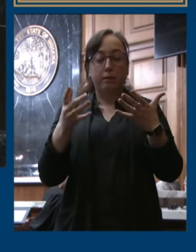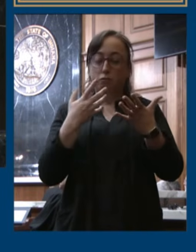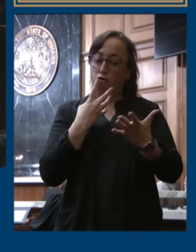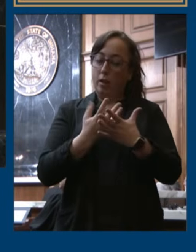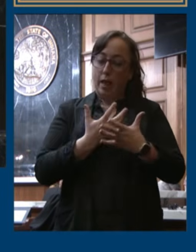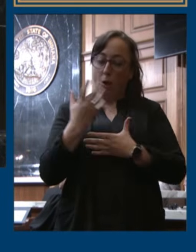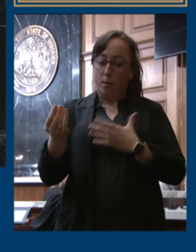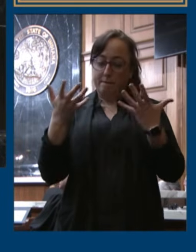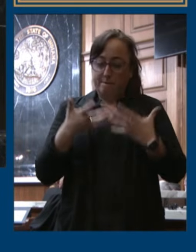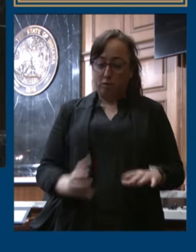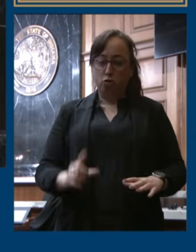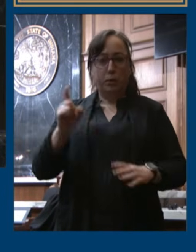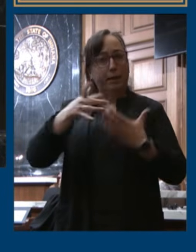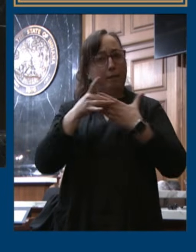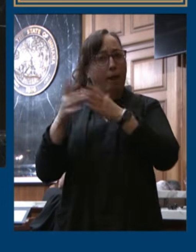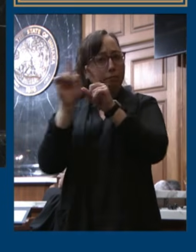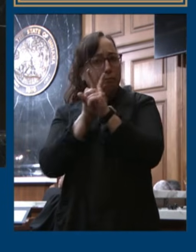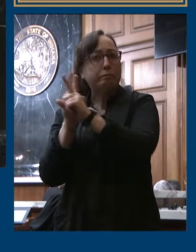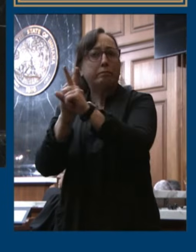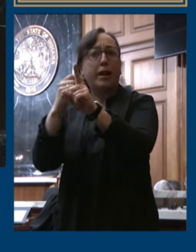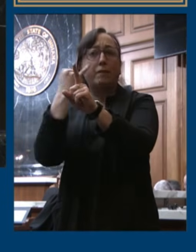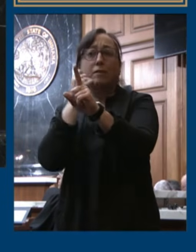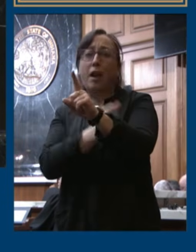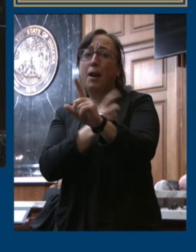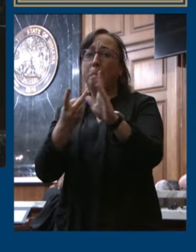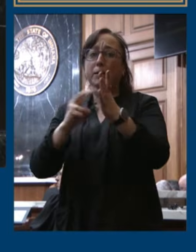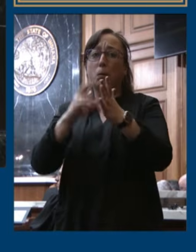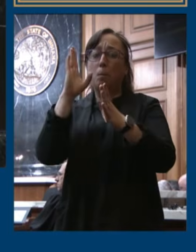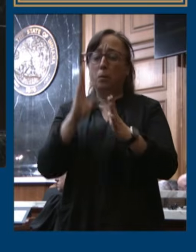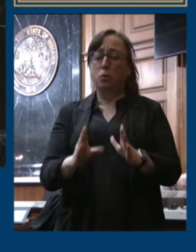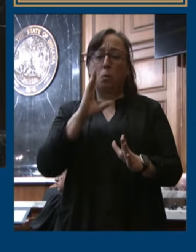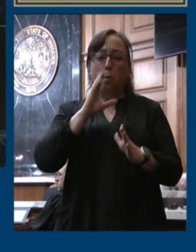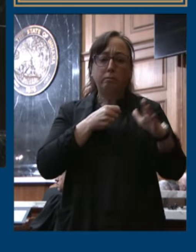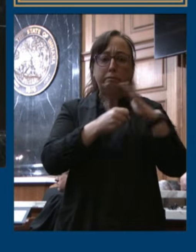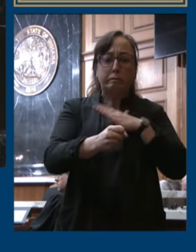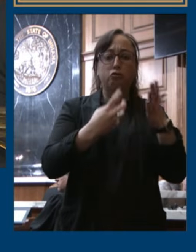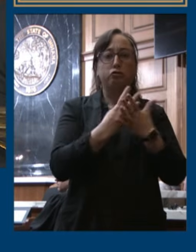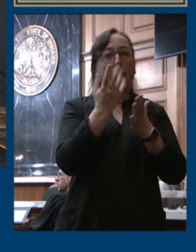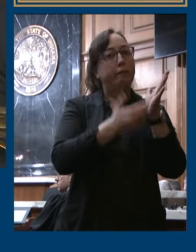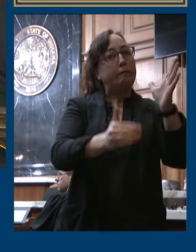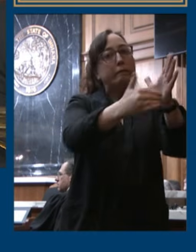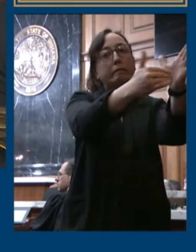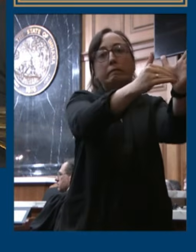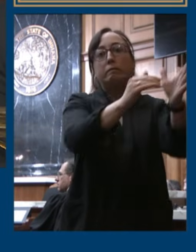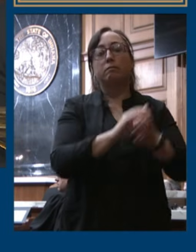OTHERWISE, IT IS A REVOLVING DOOR." JUDGE AARON NEGANGARD AGREES.